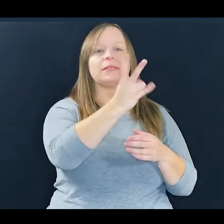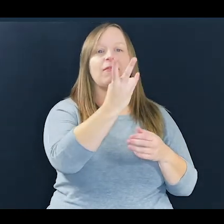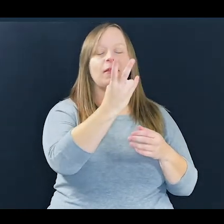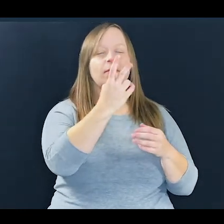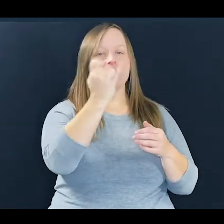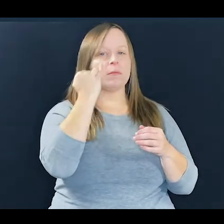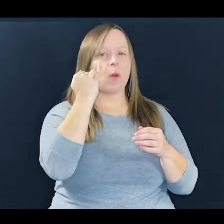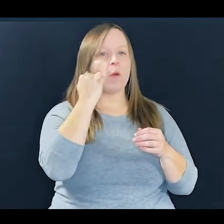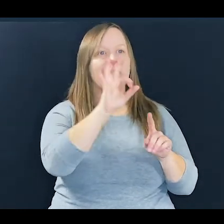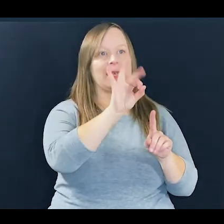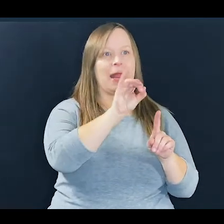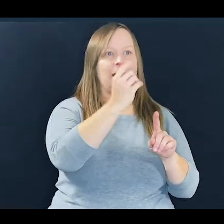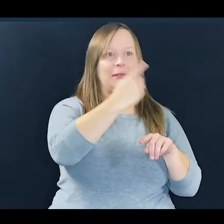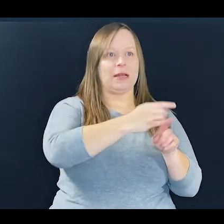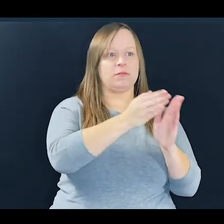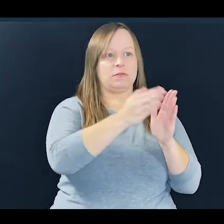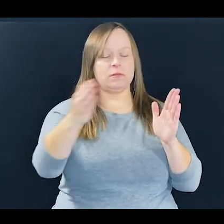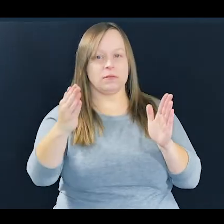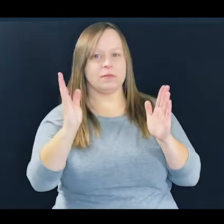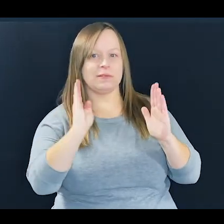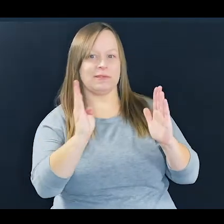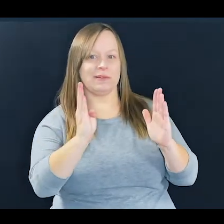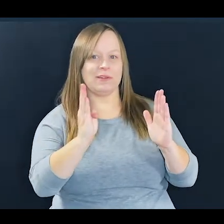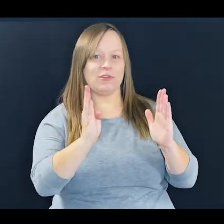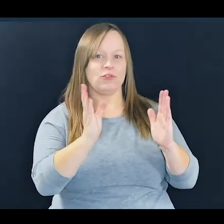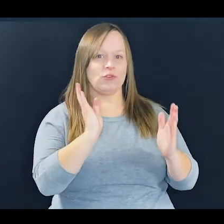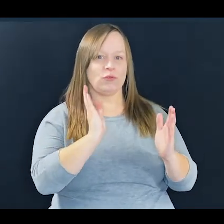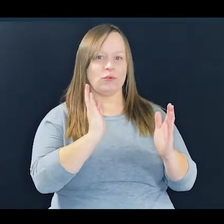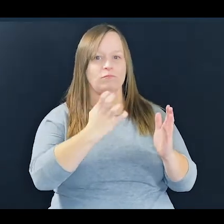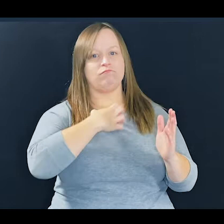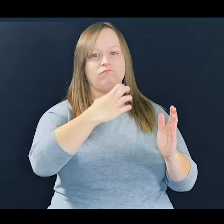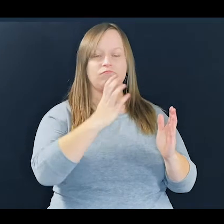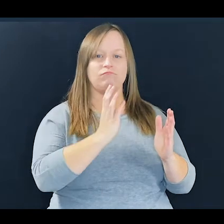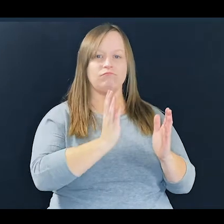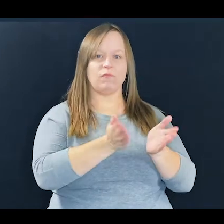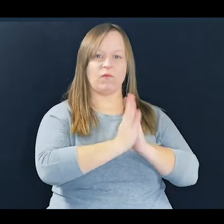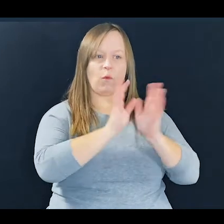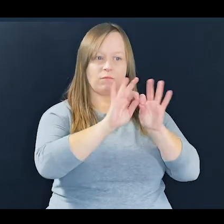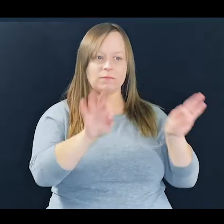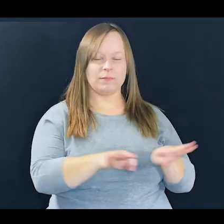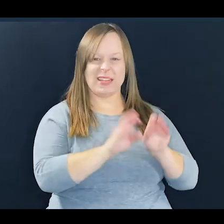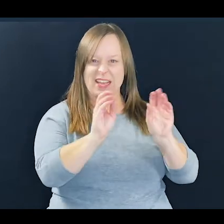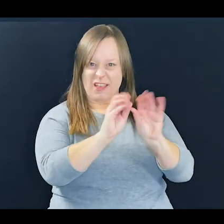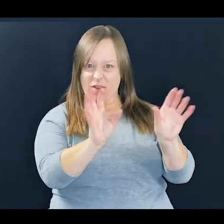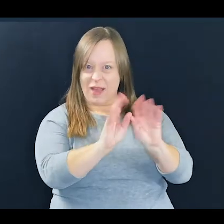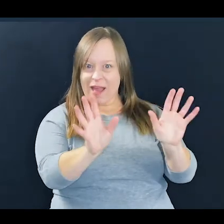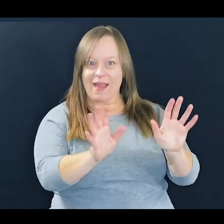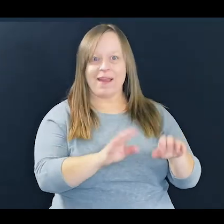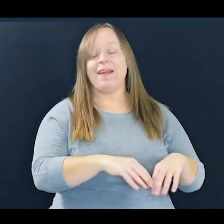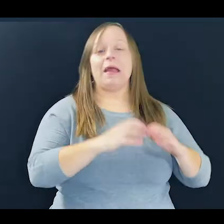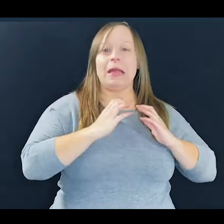then they would have 90 days from that date to be able to appeal. So to clarify really quick, a client